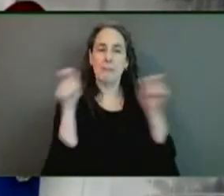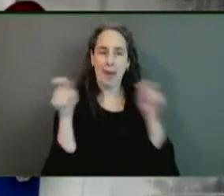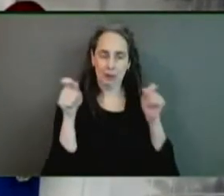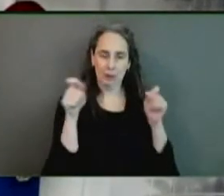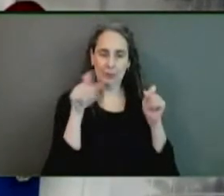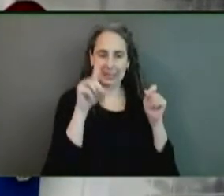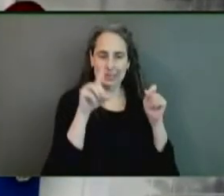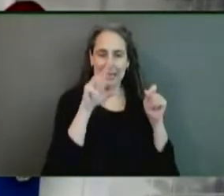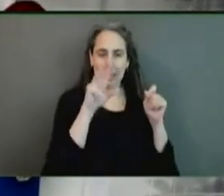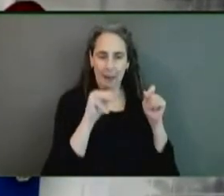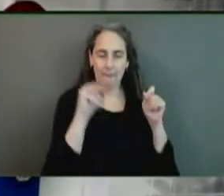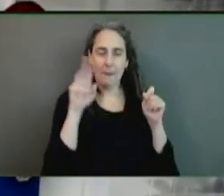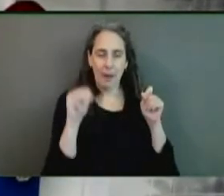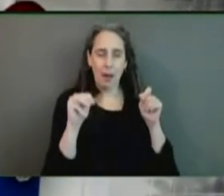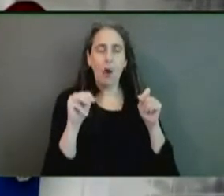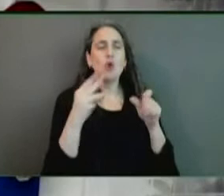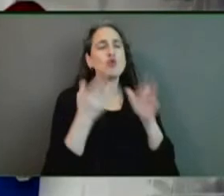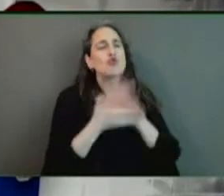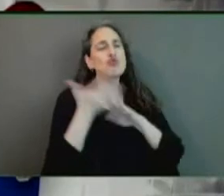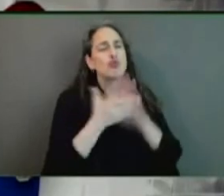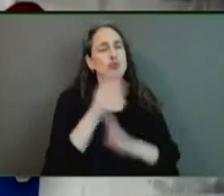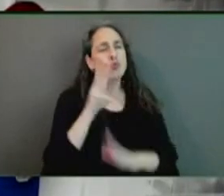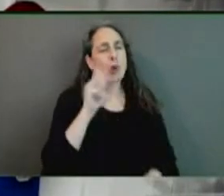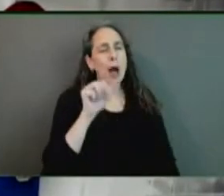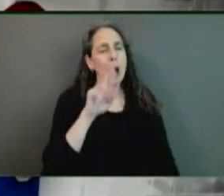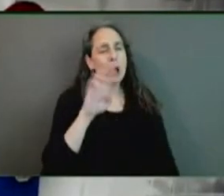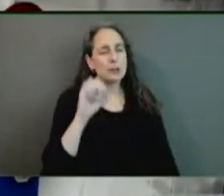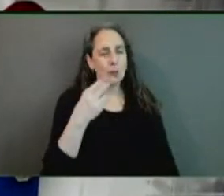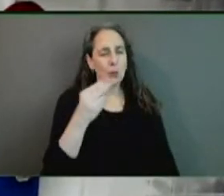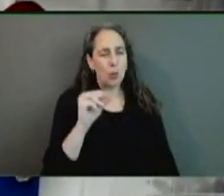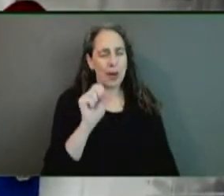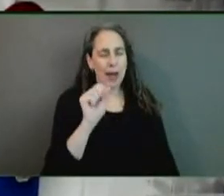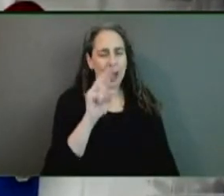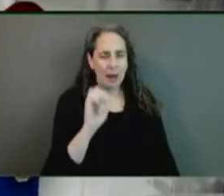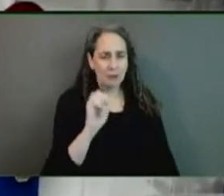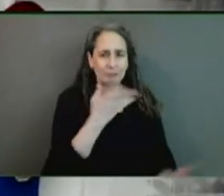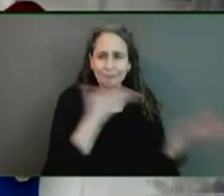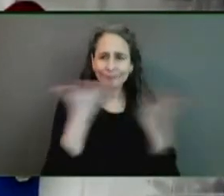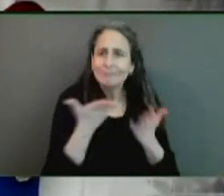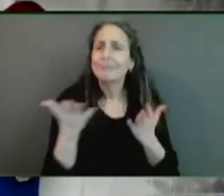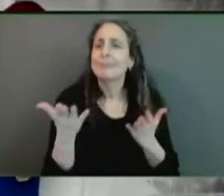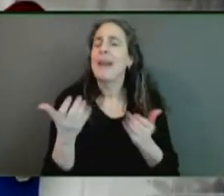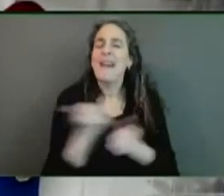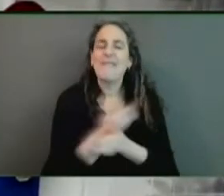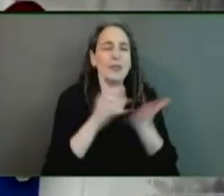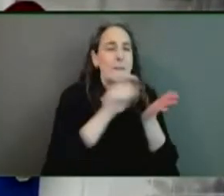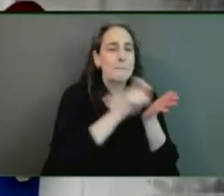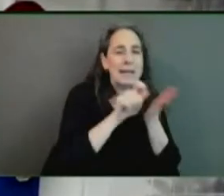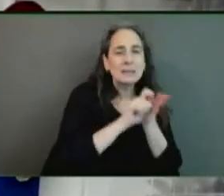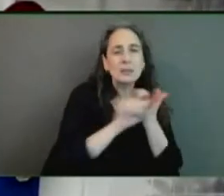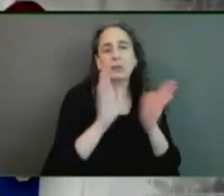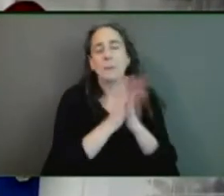the Department of Materials Management who runs our warehouse and all the supplies